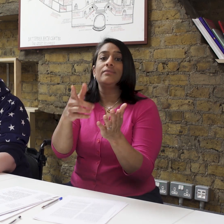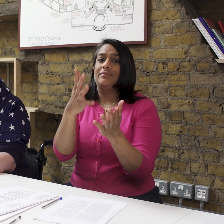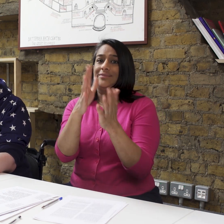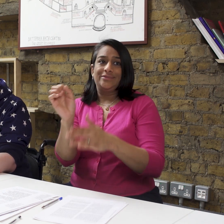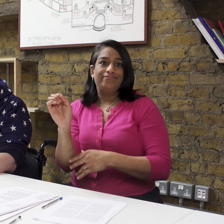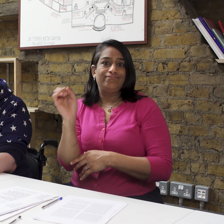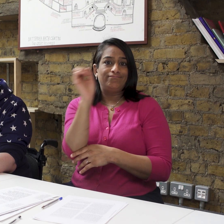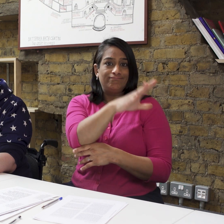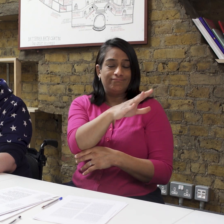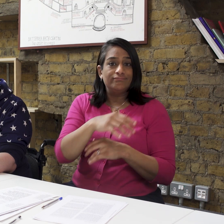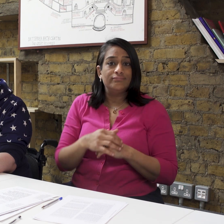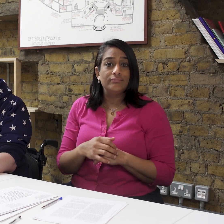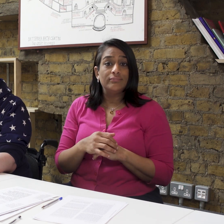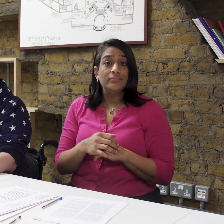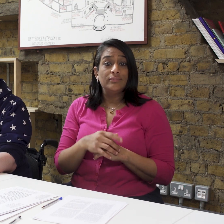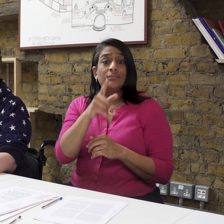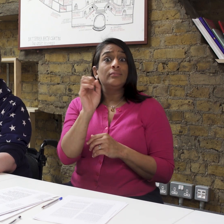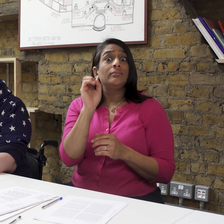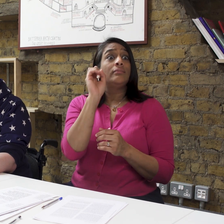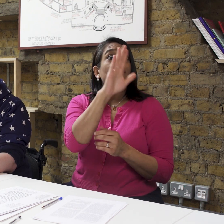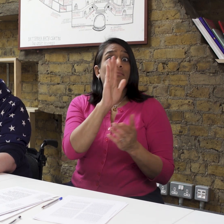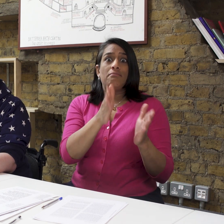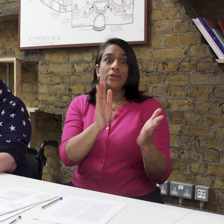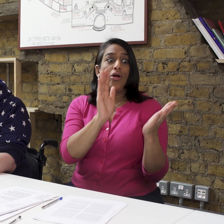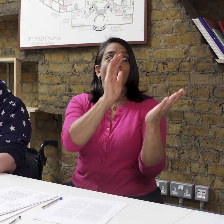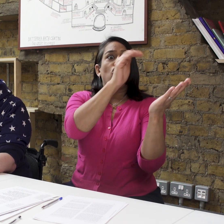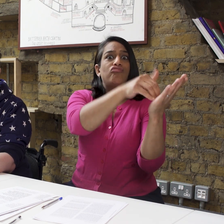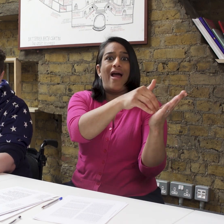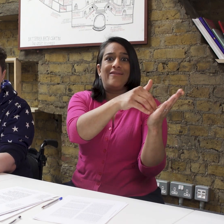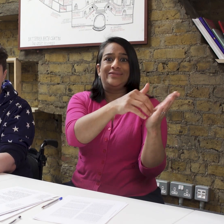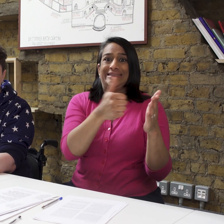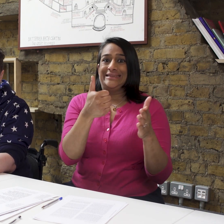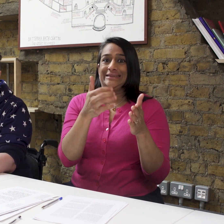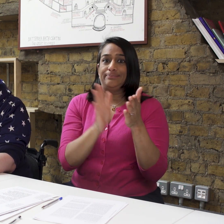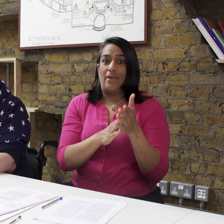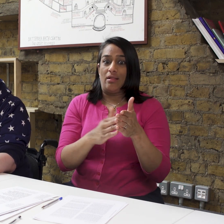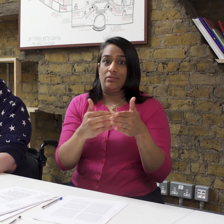If you use a support worker, they will need to sign the form too. biscuit